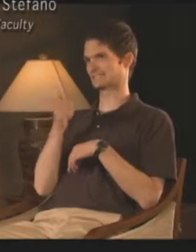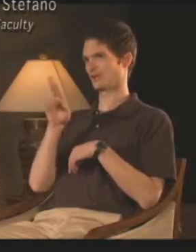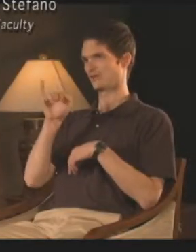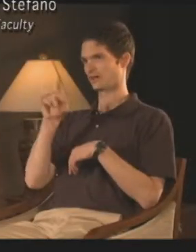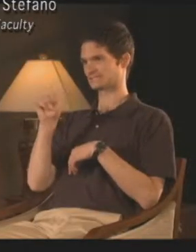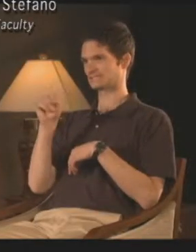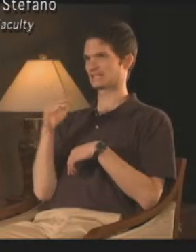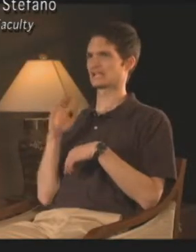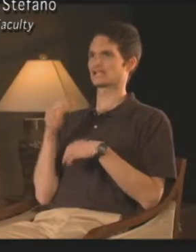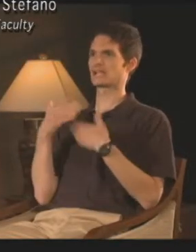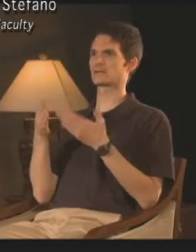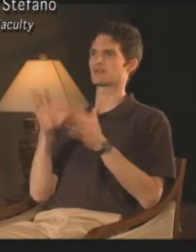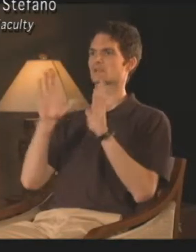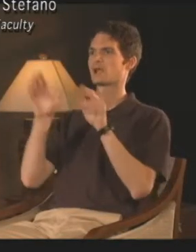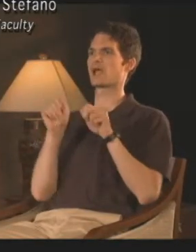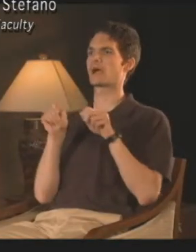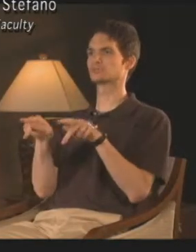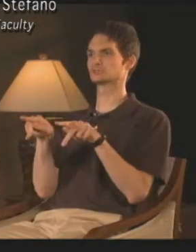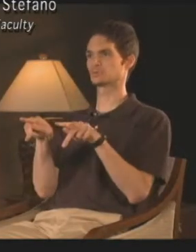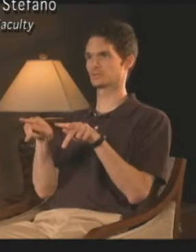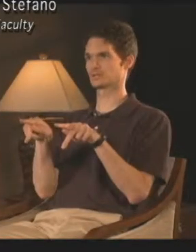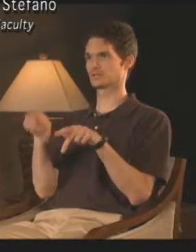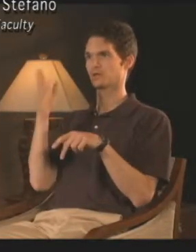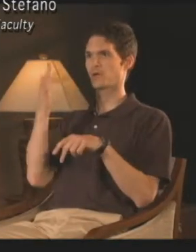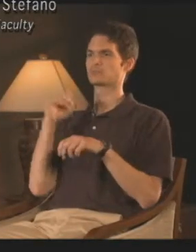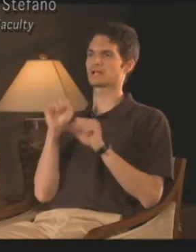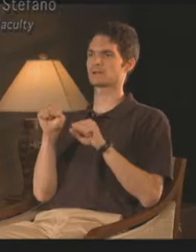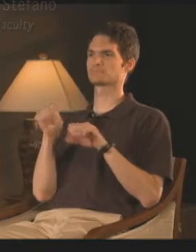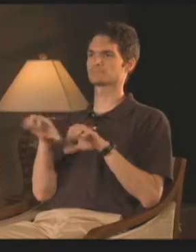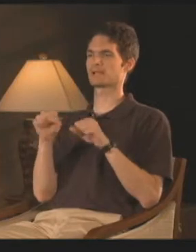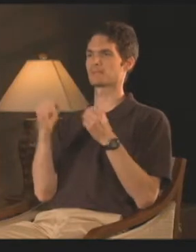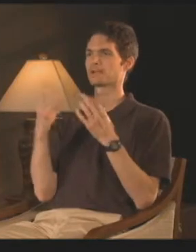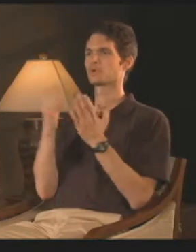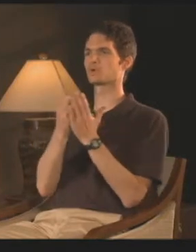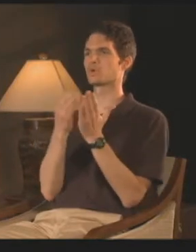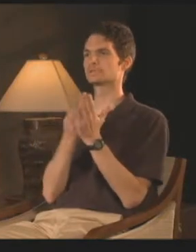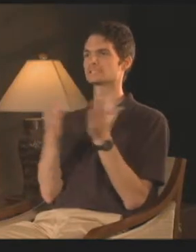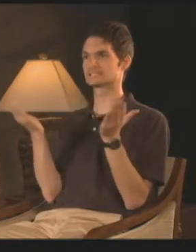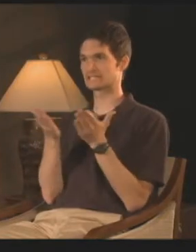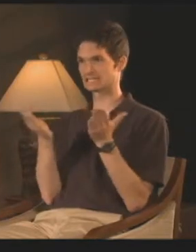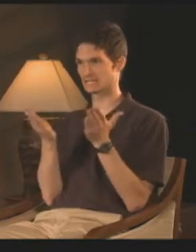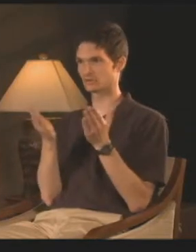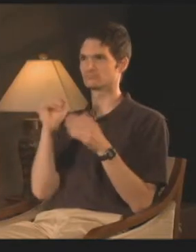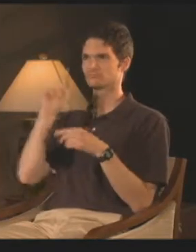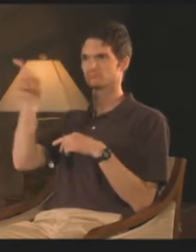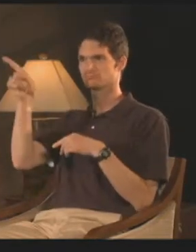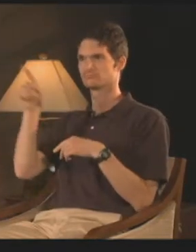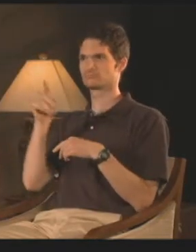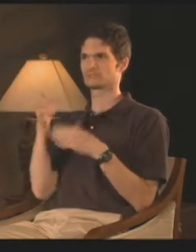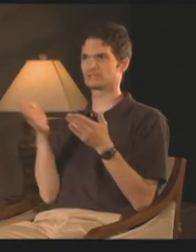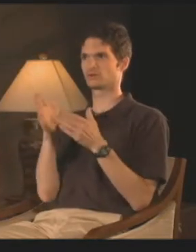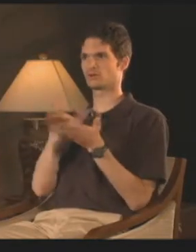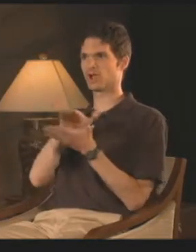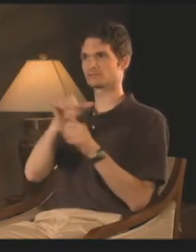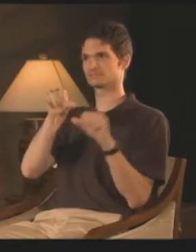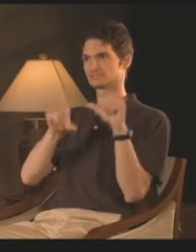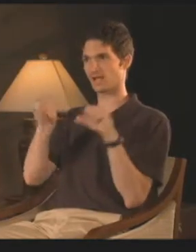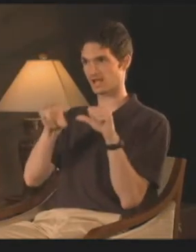I'd like to tell you about my experiences here at RIT and NTID. I took some courses over at RIT.